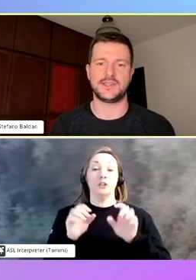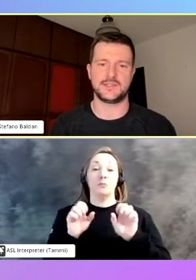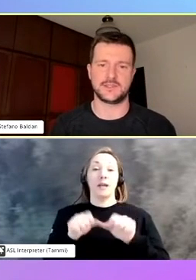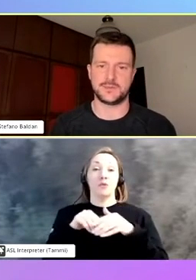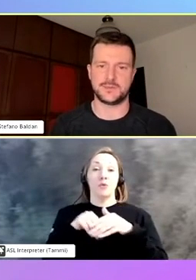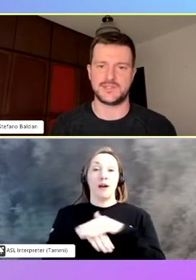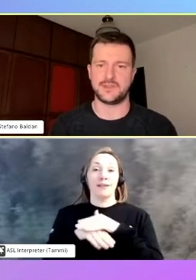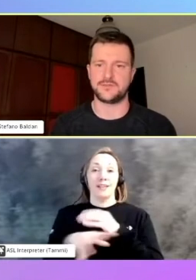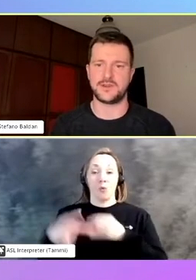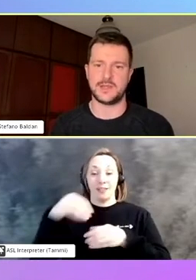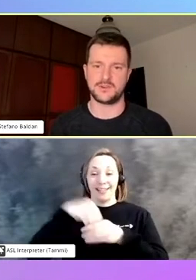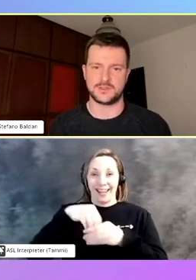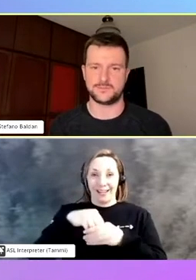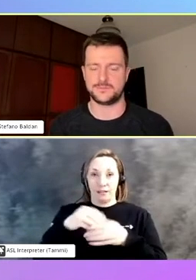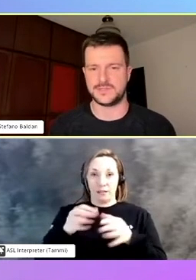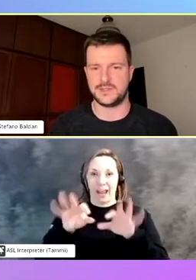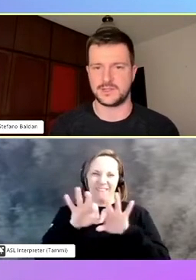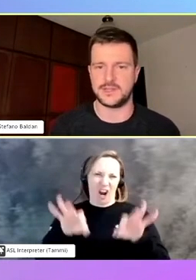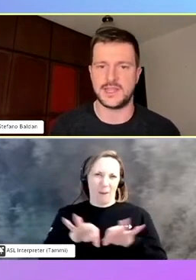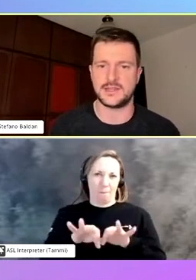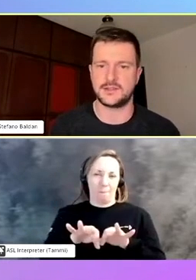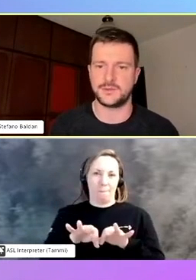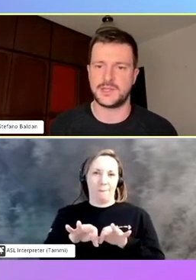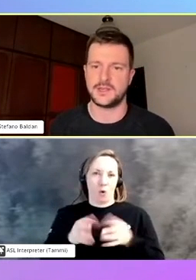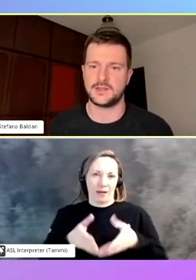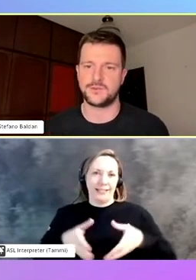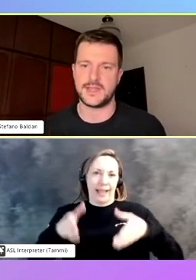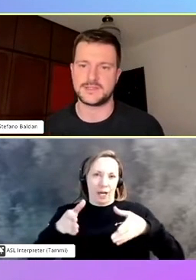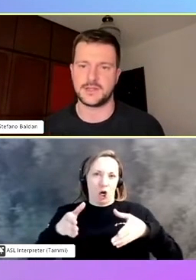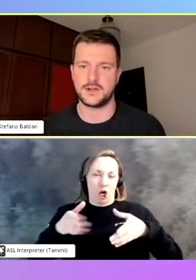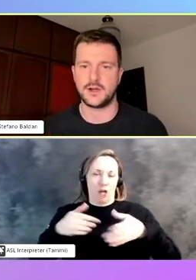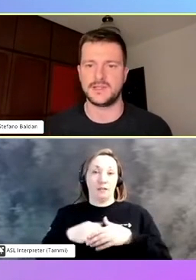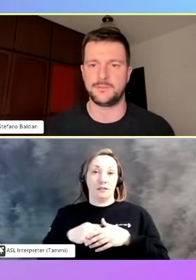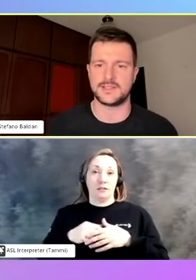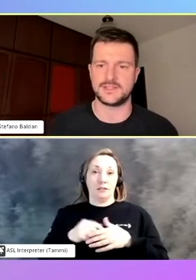is around accessibility innovation,